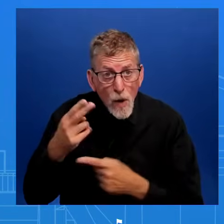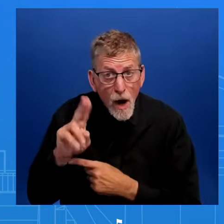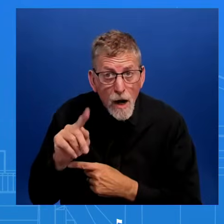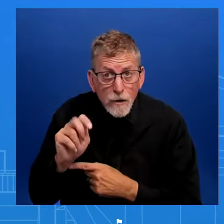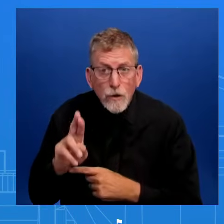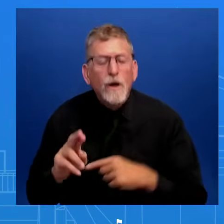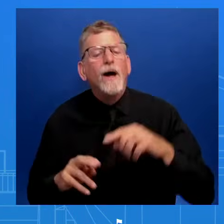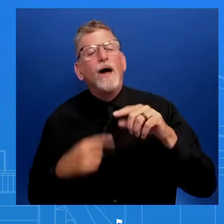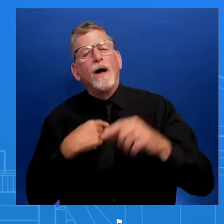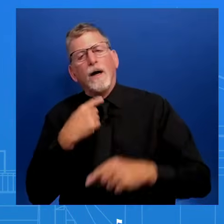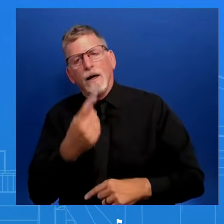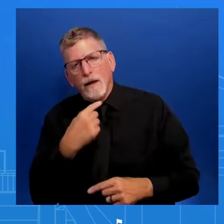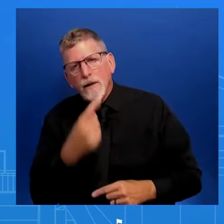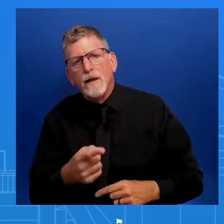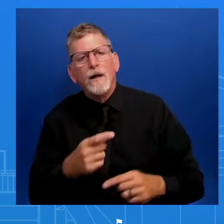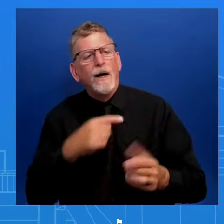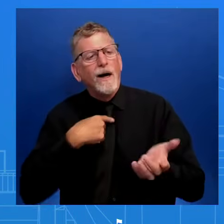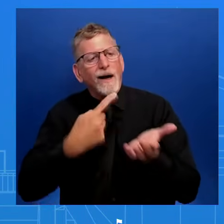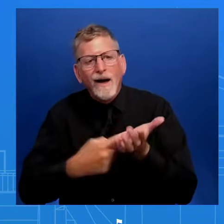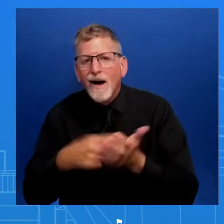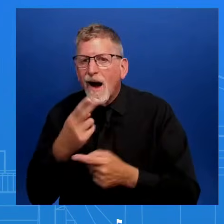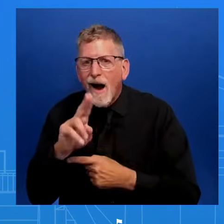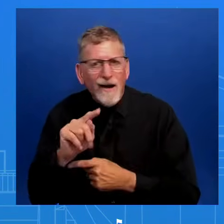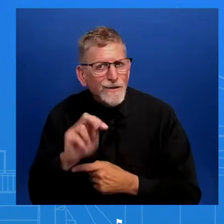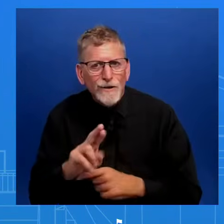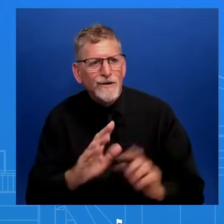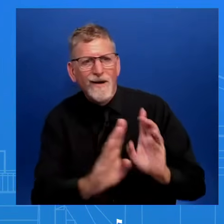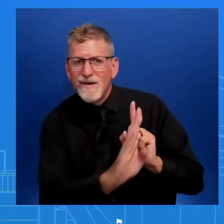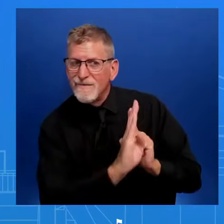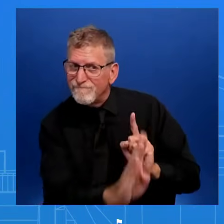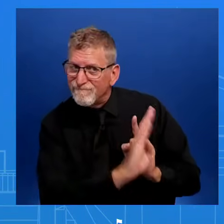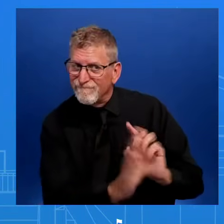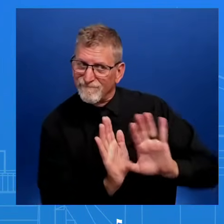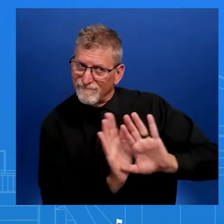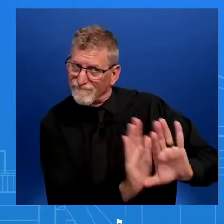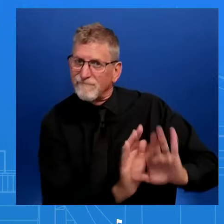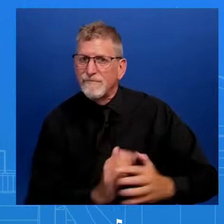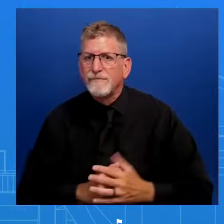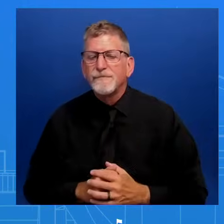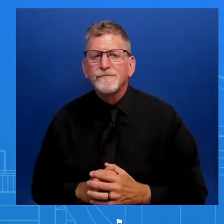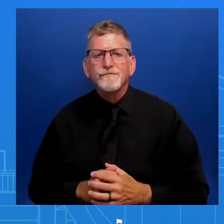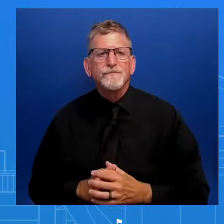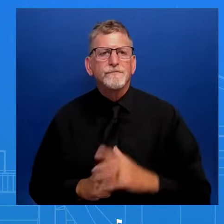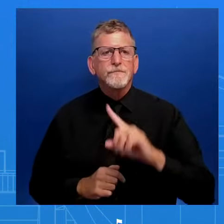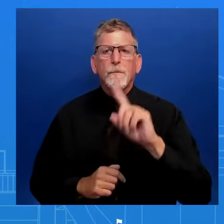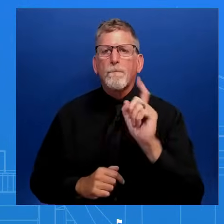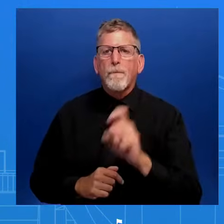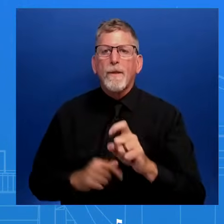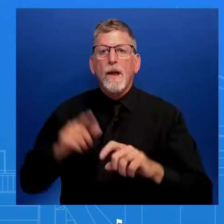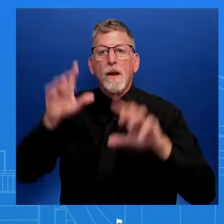So, I can't comment on what you're reporting right now. I have to talk to the team. What I can say: It's not a unilateral decision.